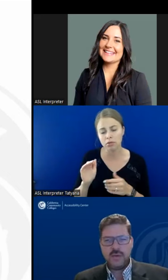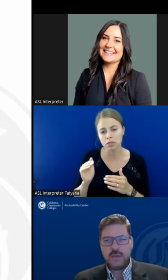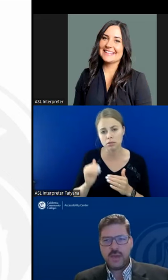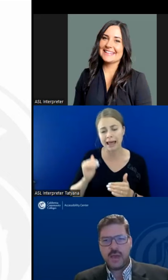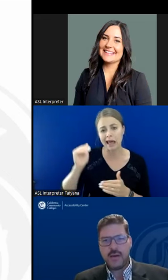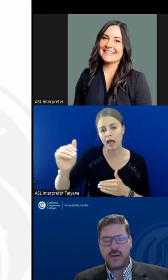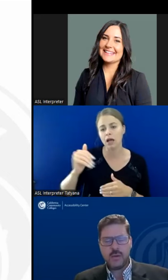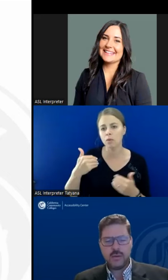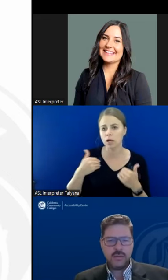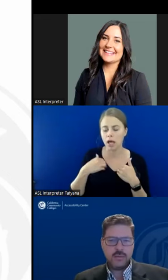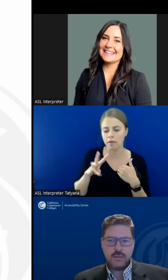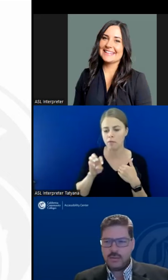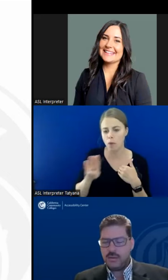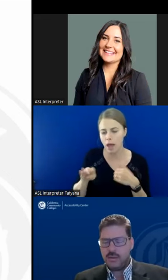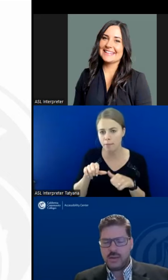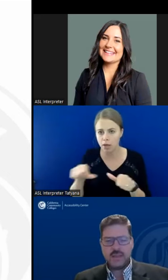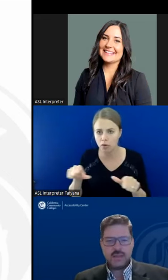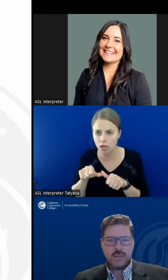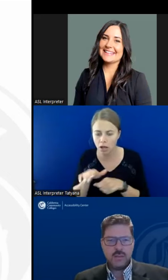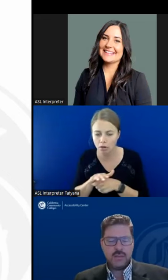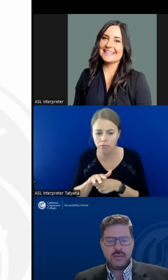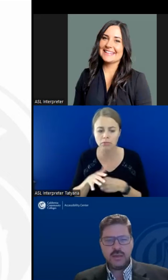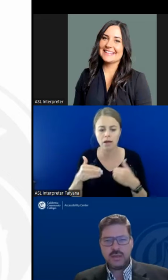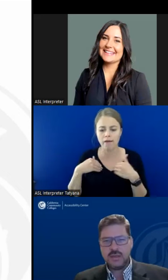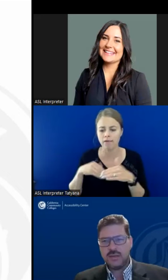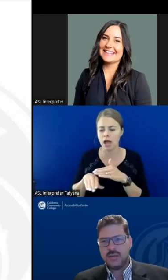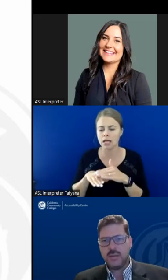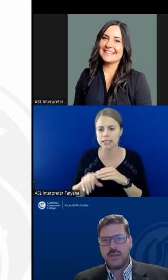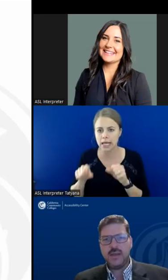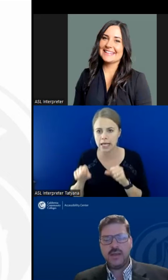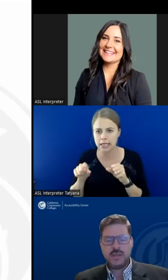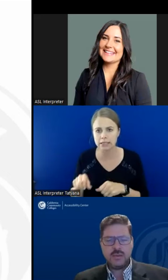web area or accessible reach internet applications